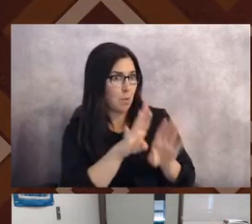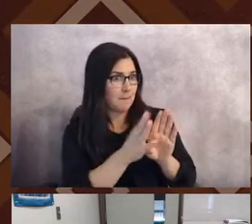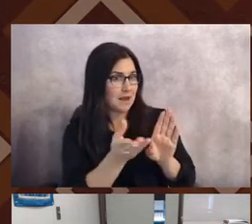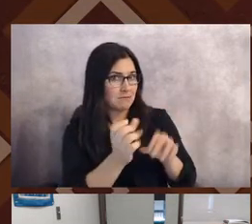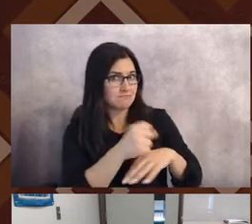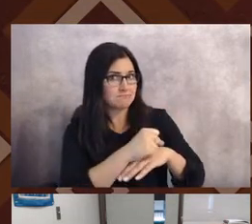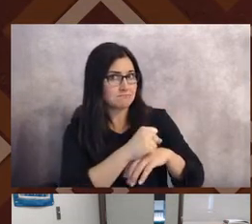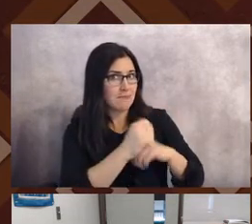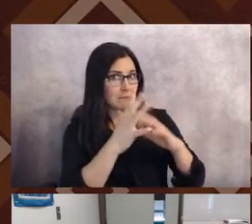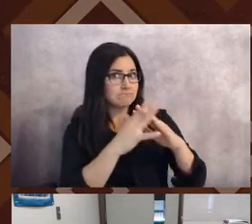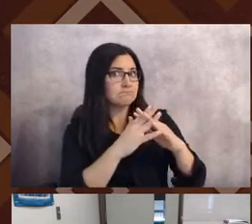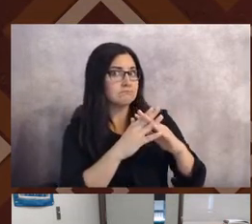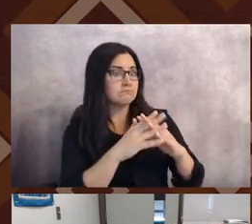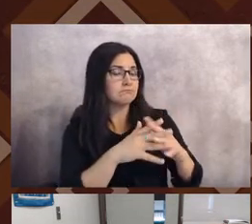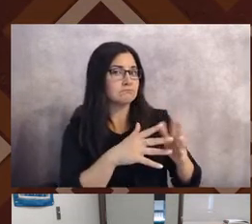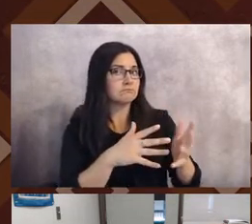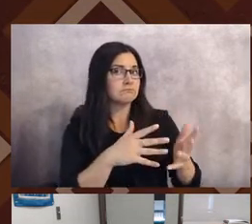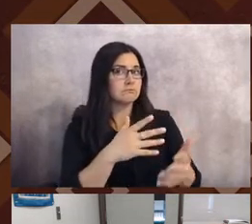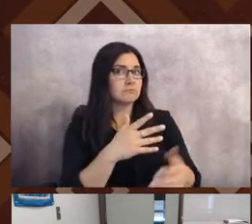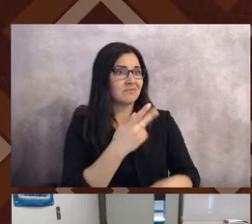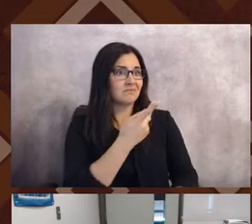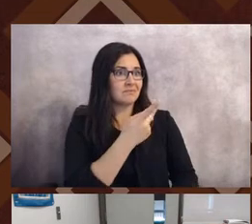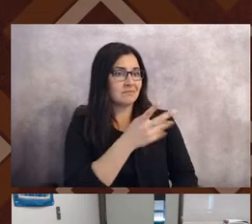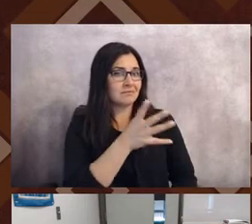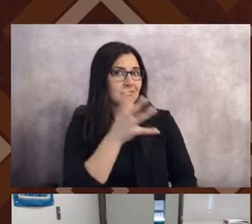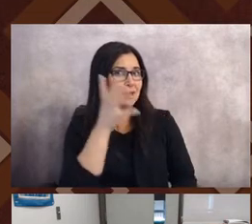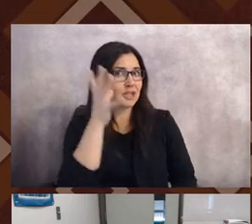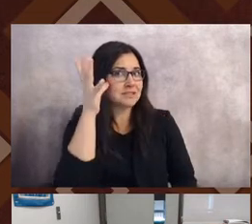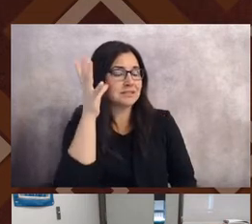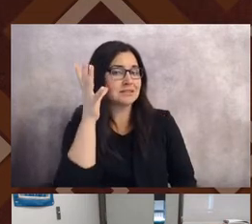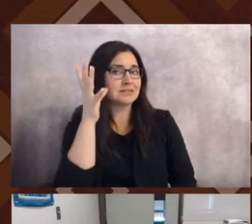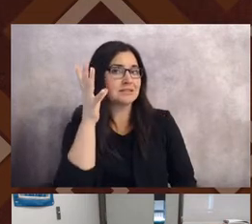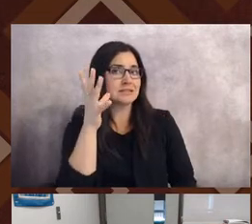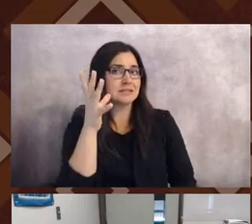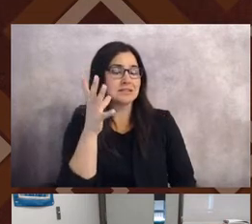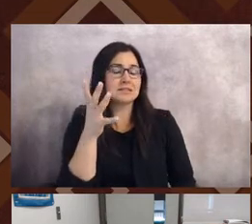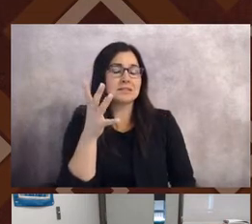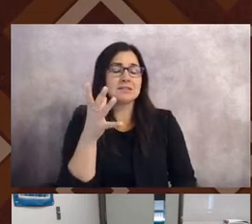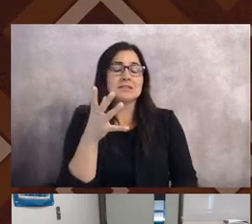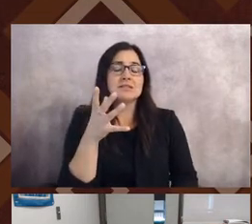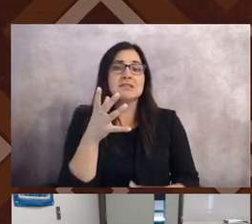You know, for them for them when when the community of Tillery turned on them,